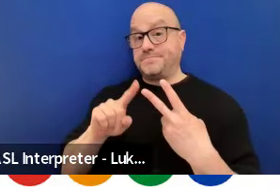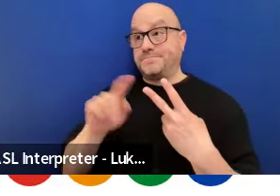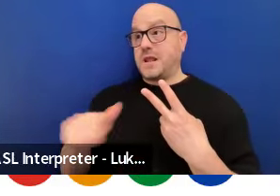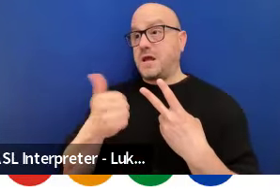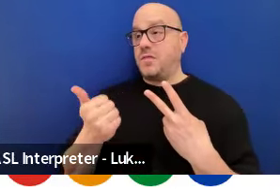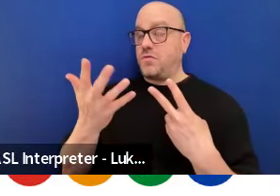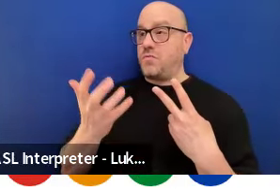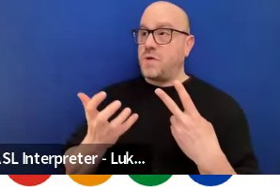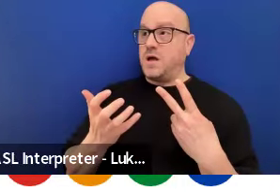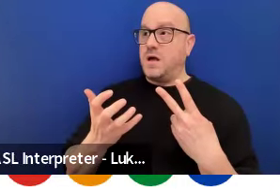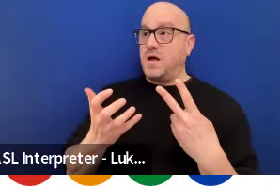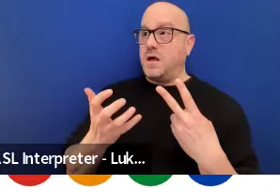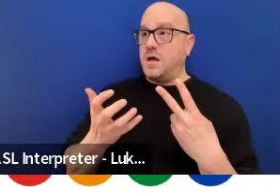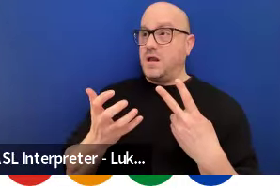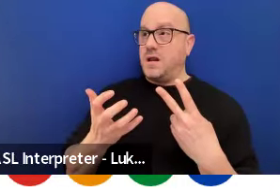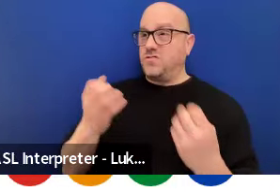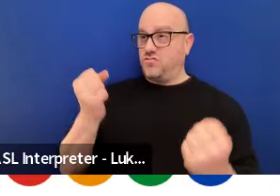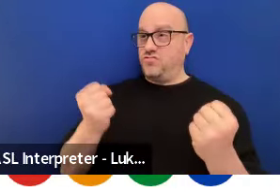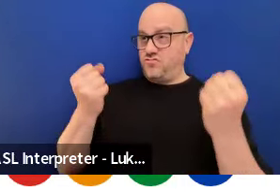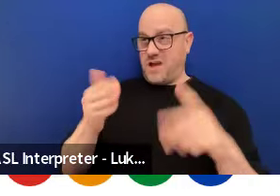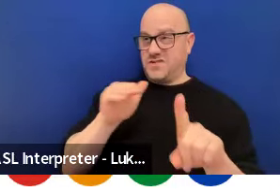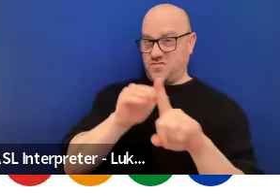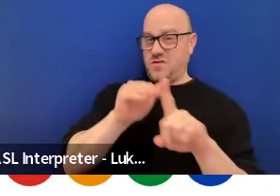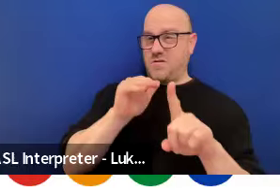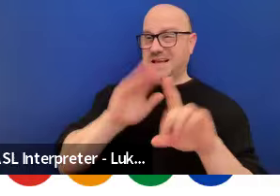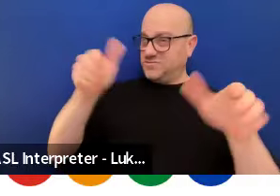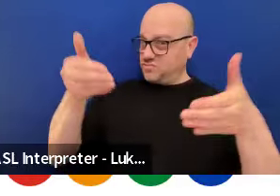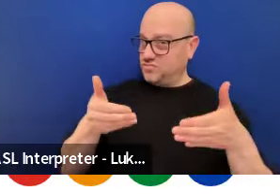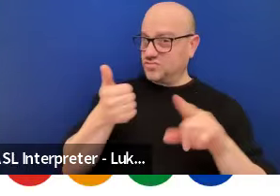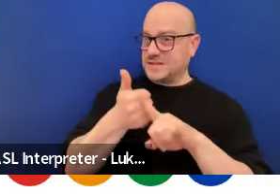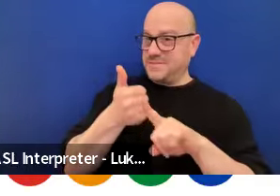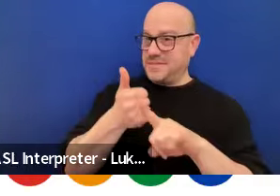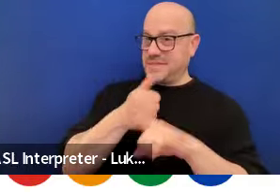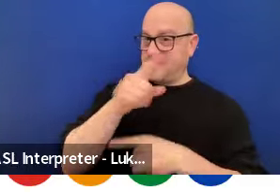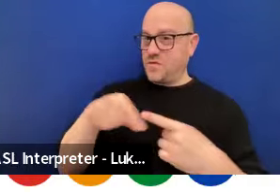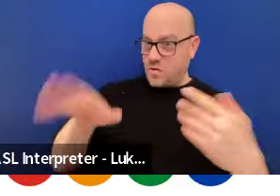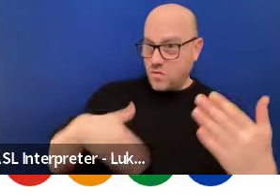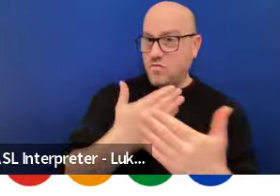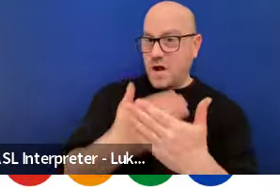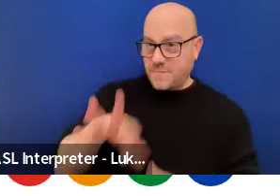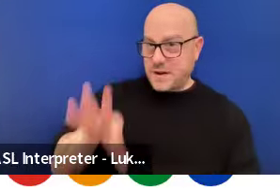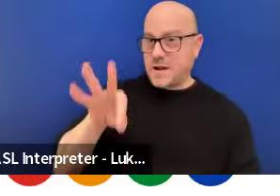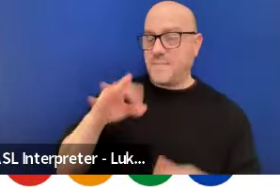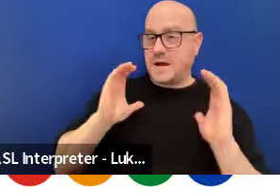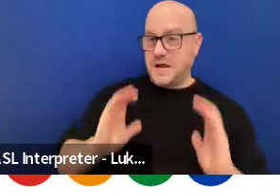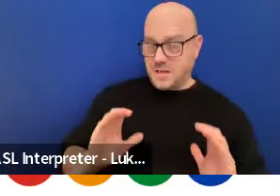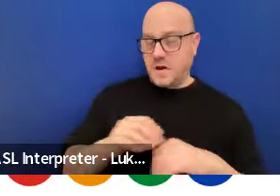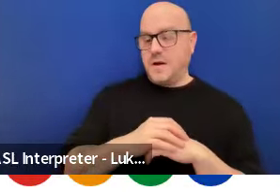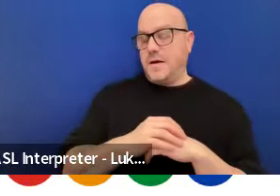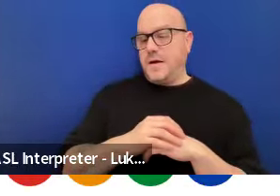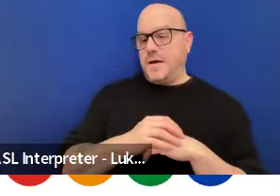NEXT TIME. THANK YOU. THE OTHER ISSUE IS, JUST LIKE TO HAVE THE DRIVERS REMINDED TO INTRODUCE THEMSELVES WHEN THEY